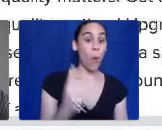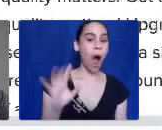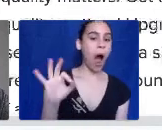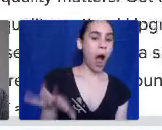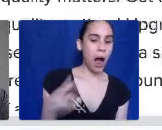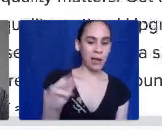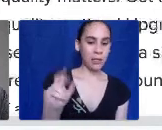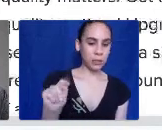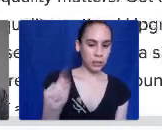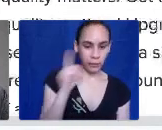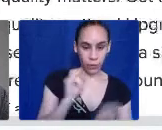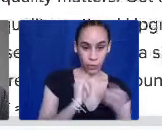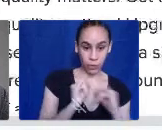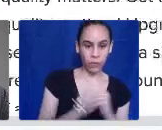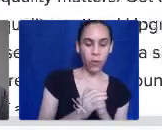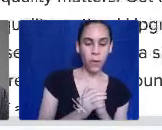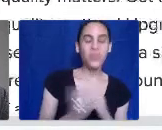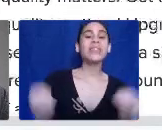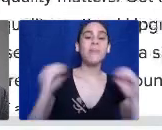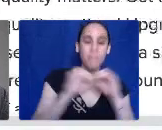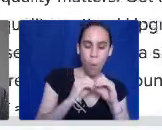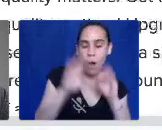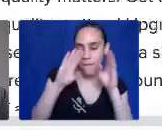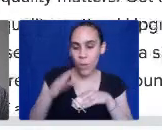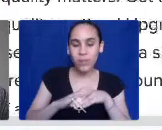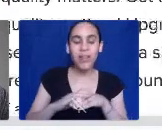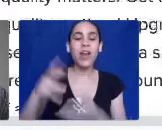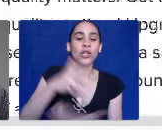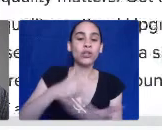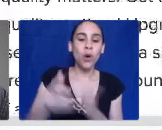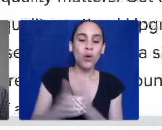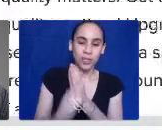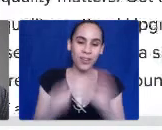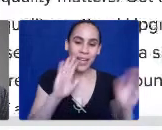they're often more about social skills versus aptitude right the way you talk and show how